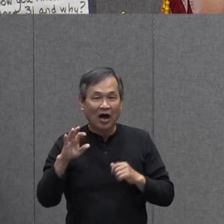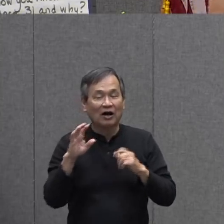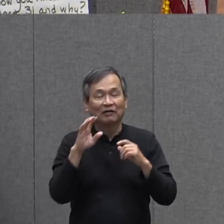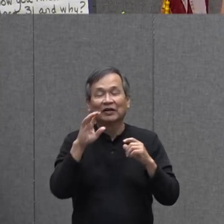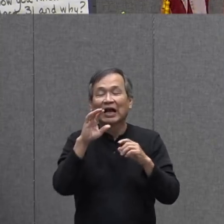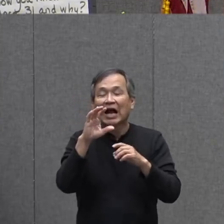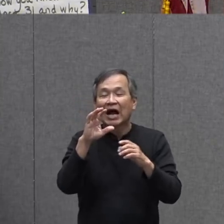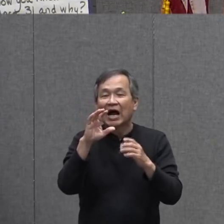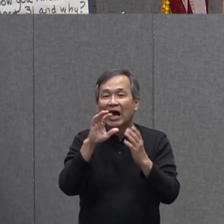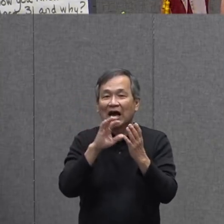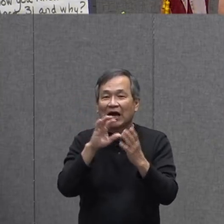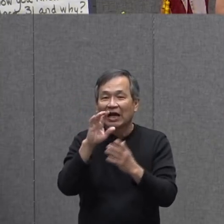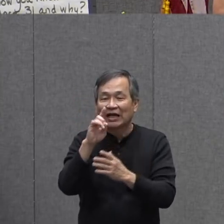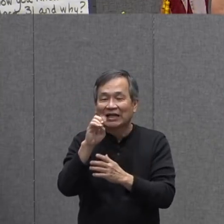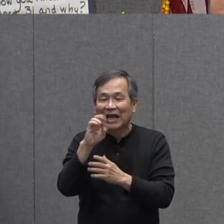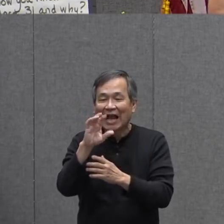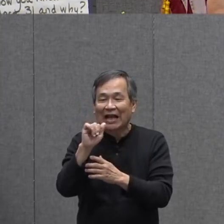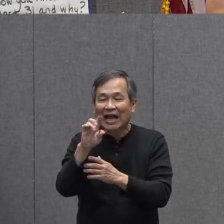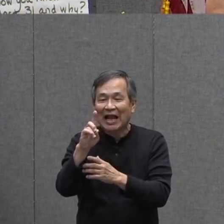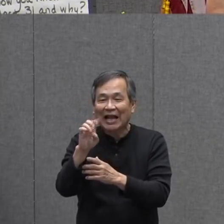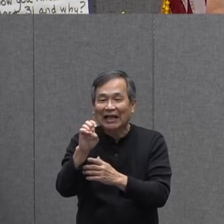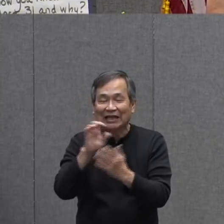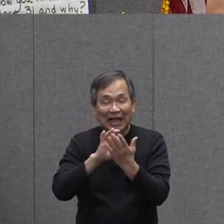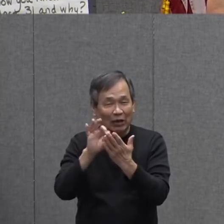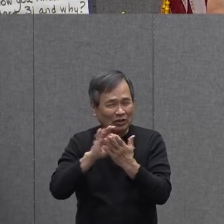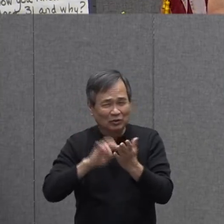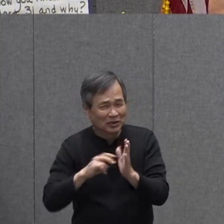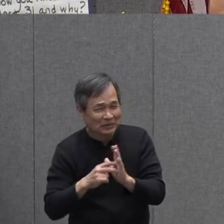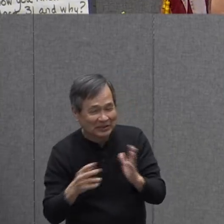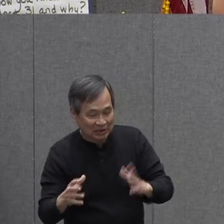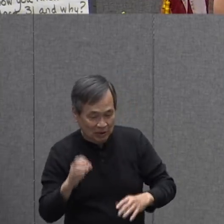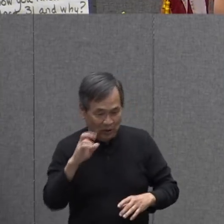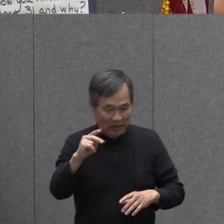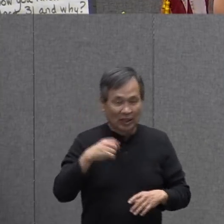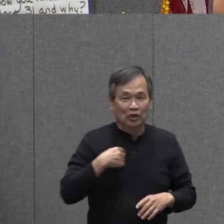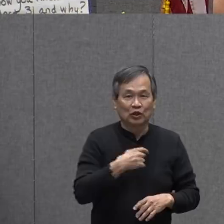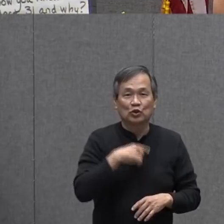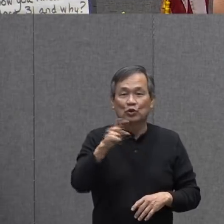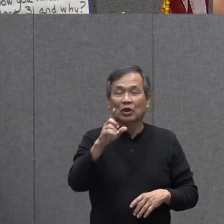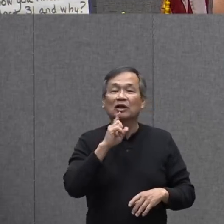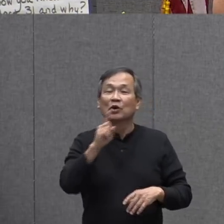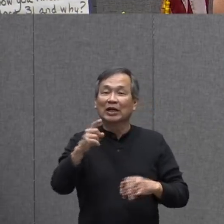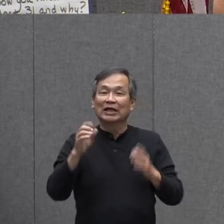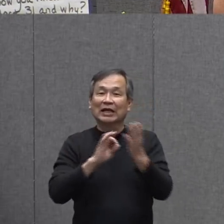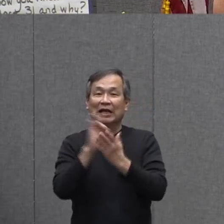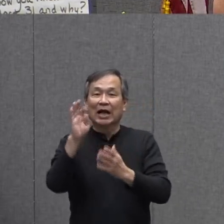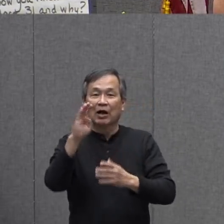When you do off decade counting, this means that you are counting by tens, but guess what?